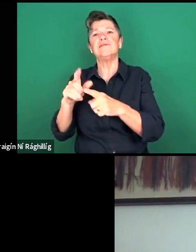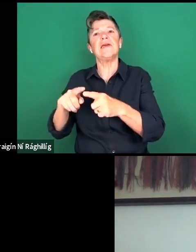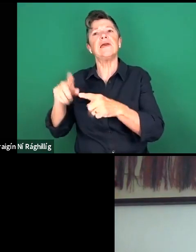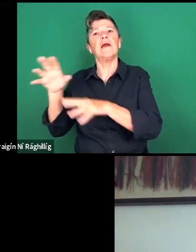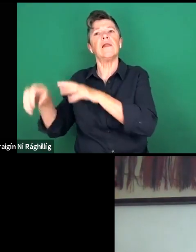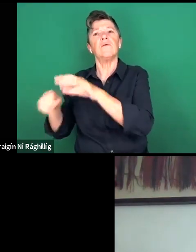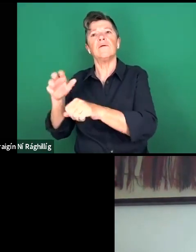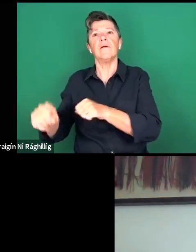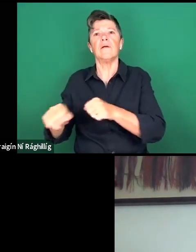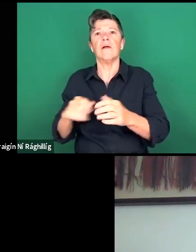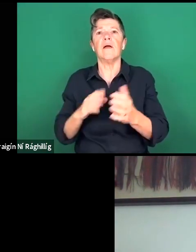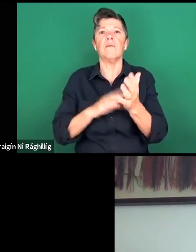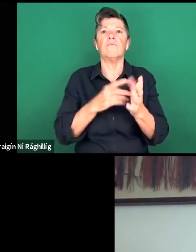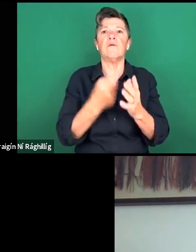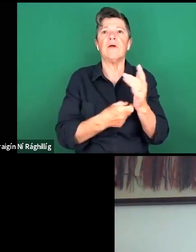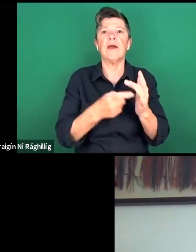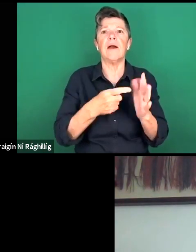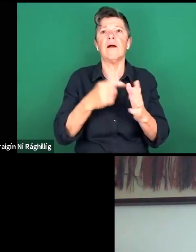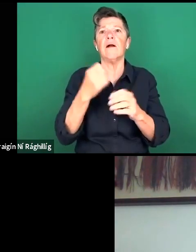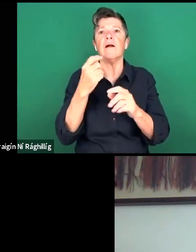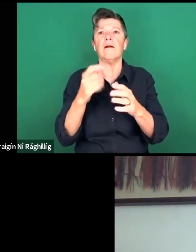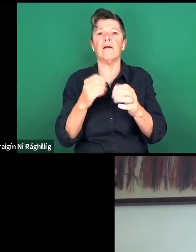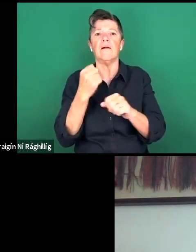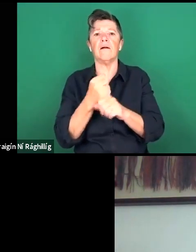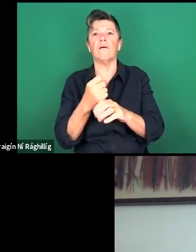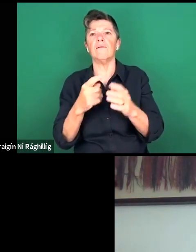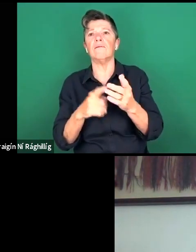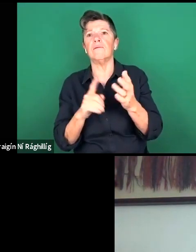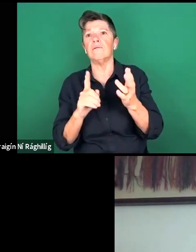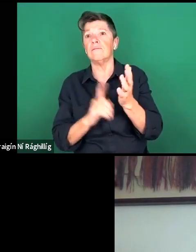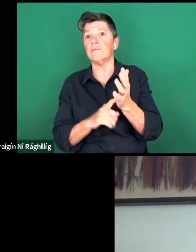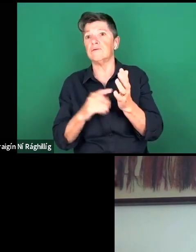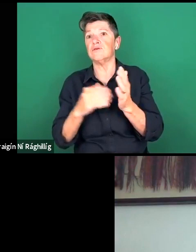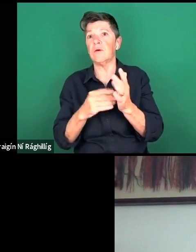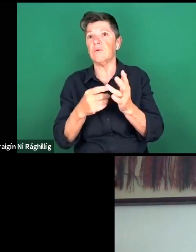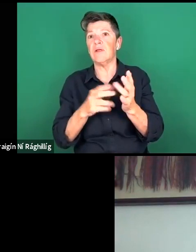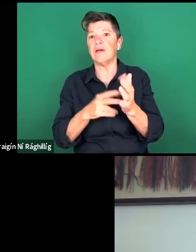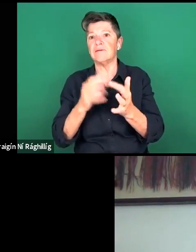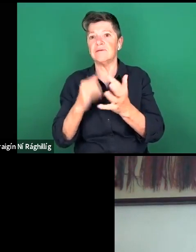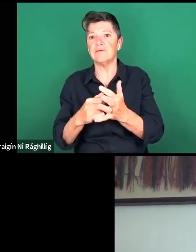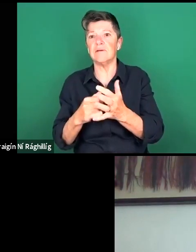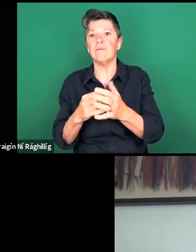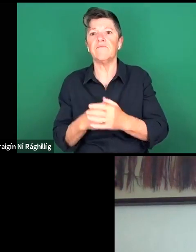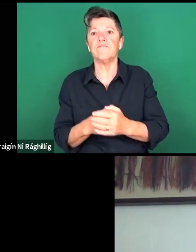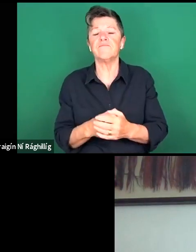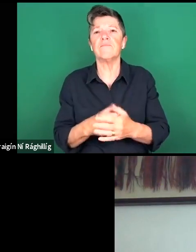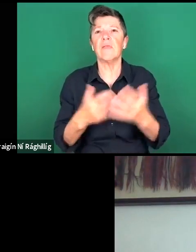arguments quite clearly , it's laid out there as to why main